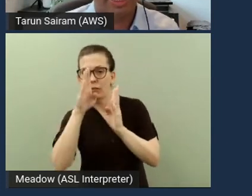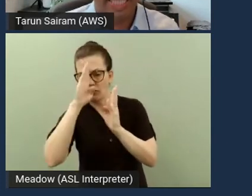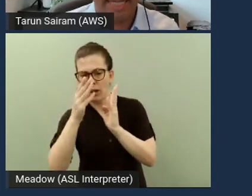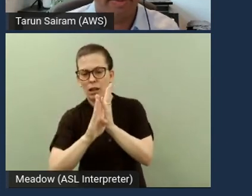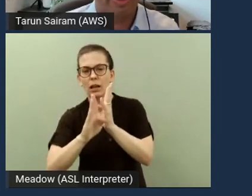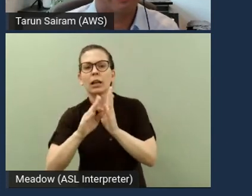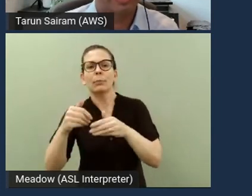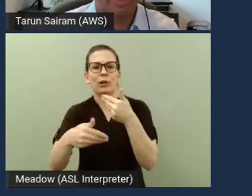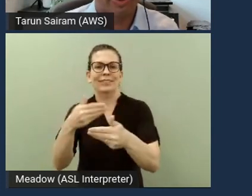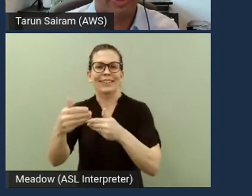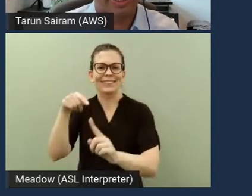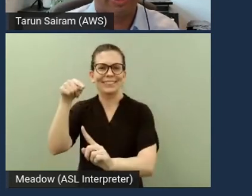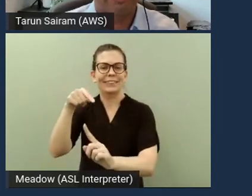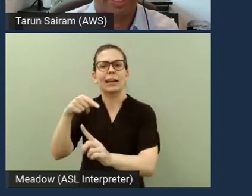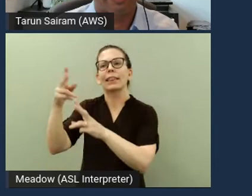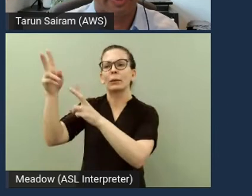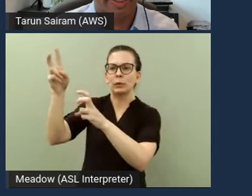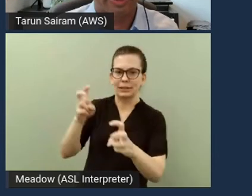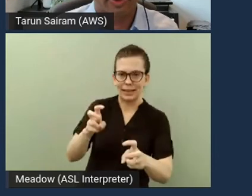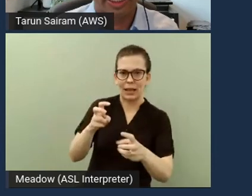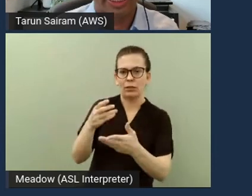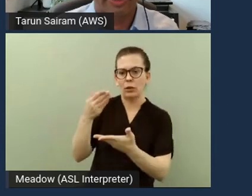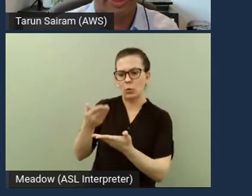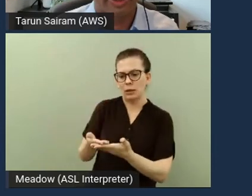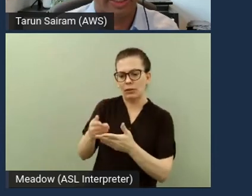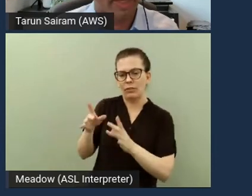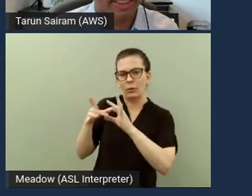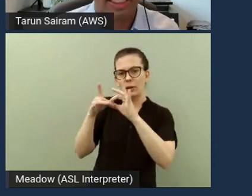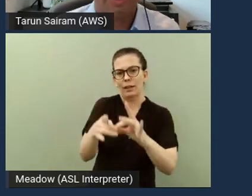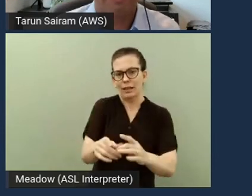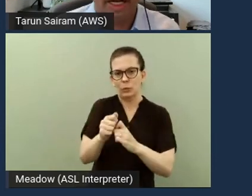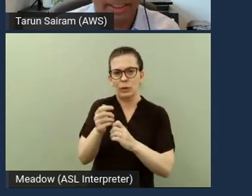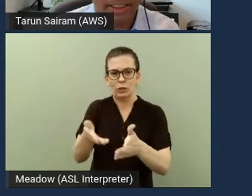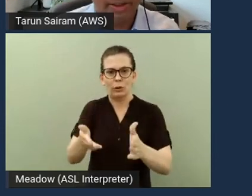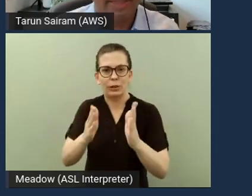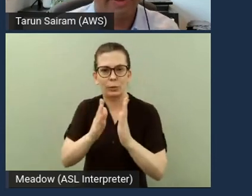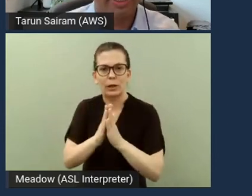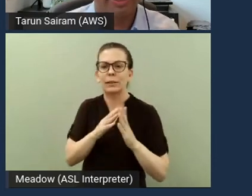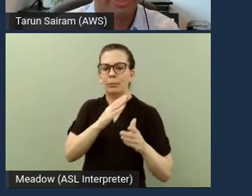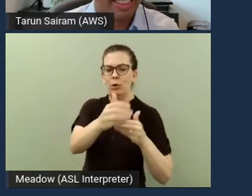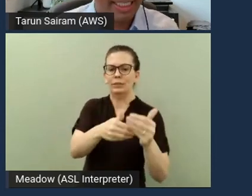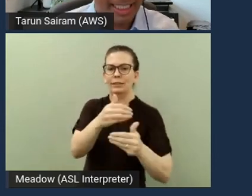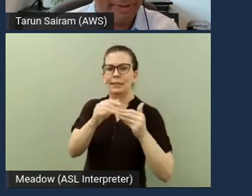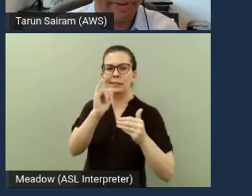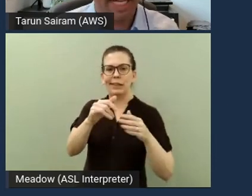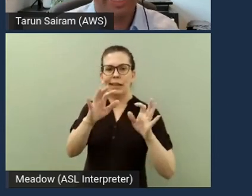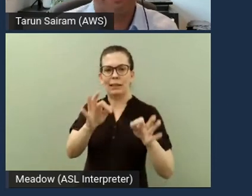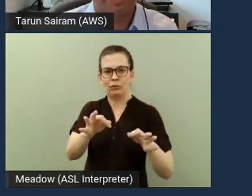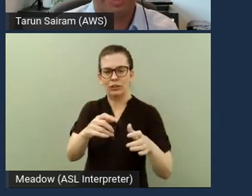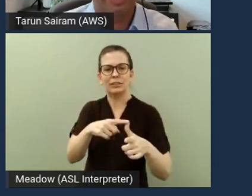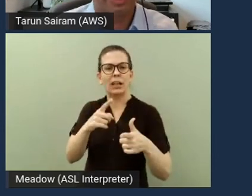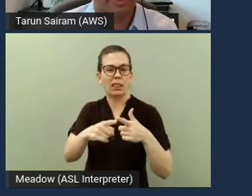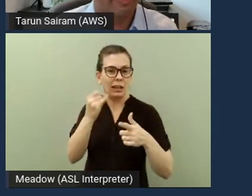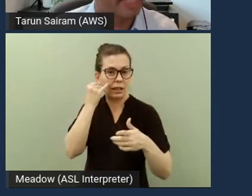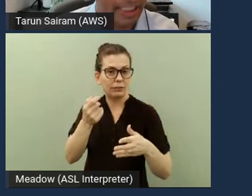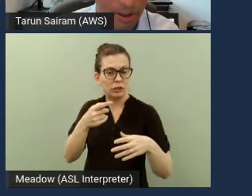At that point, we download the artifact for associated with your request, process your inference. Okay. - Then if you signed up for SNS notifications,